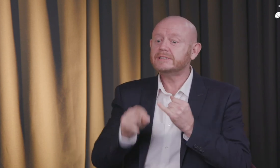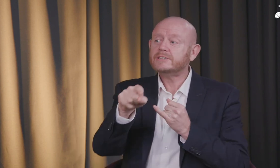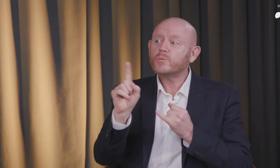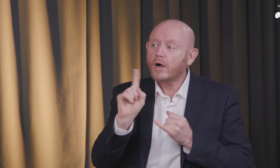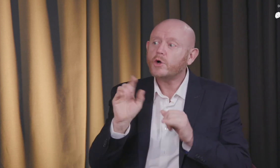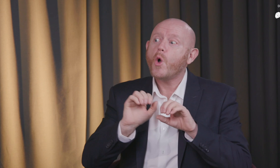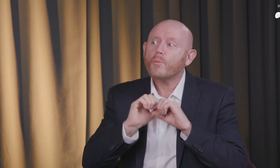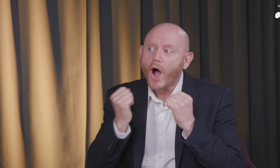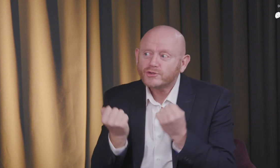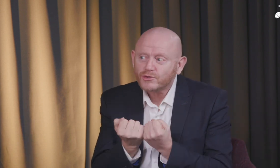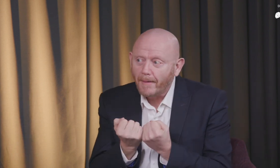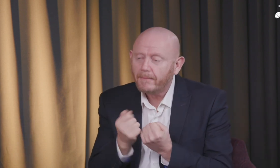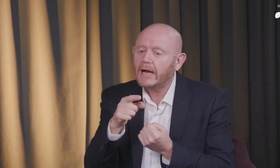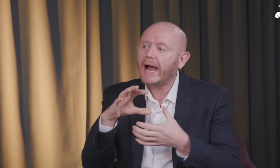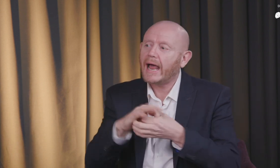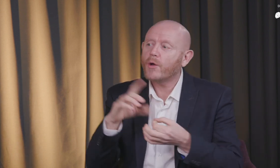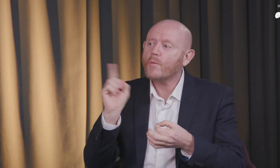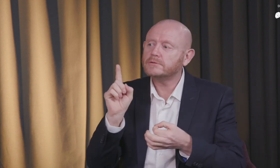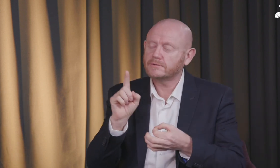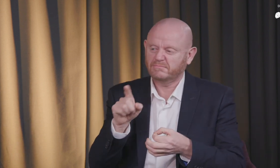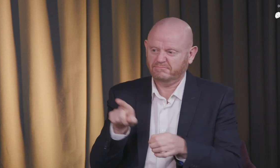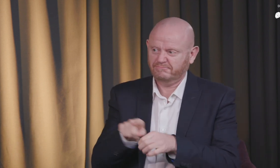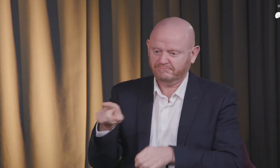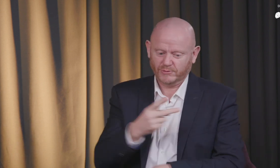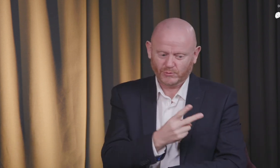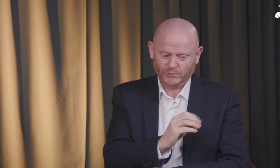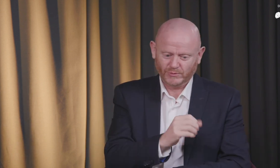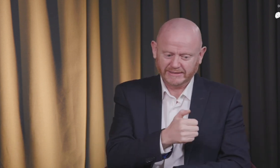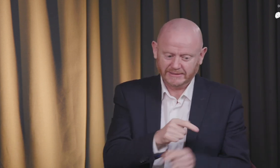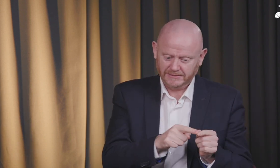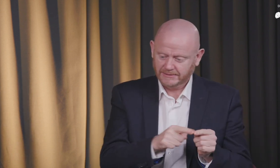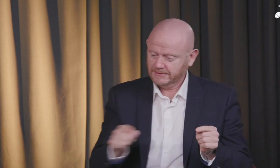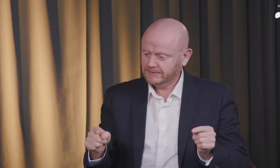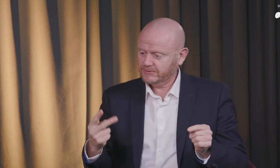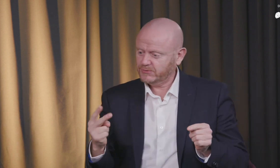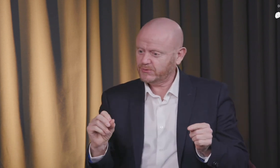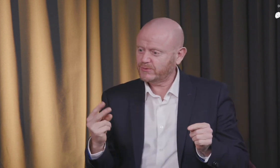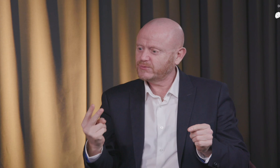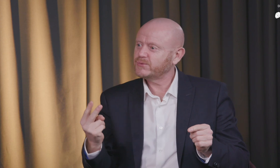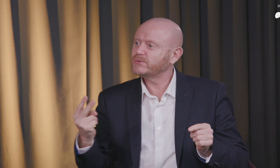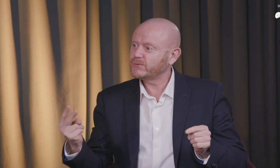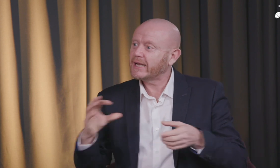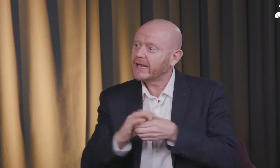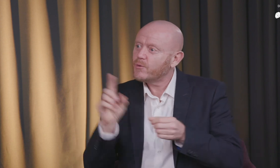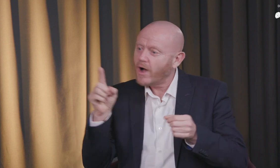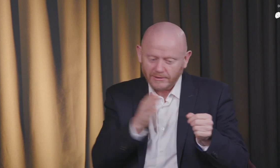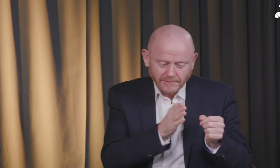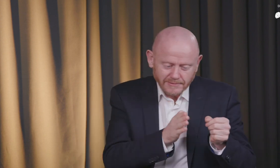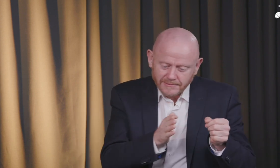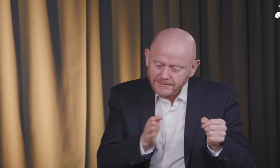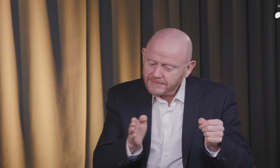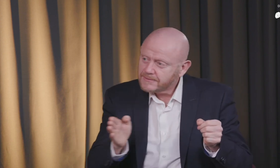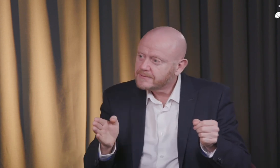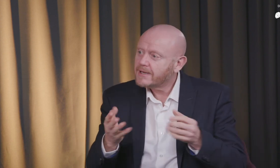in terms of running a workshop, specifically looking at my performances from 2006 to 2022